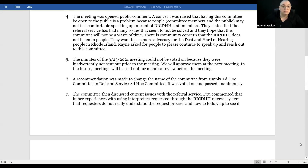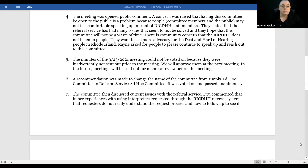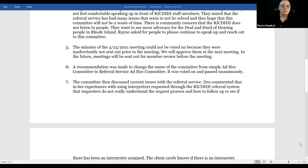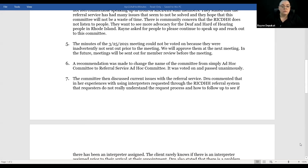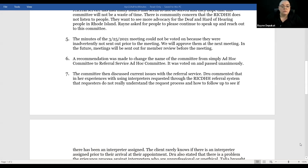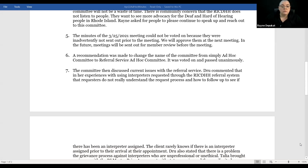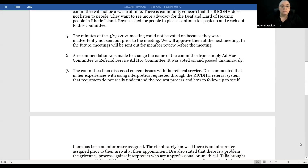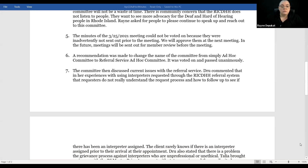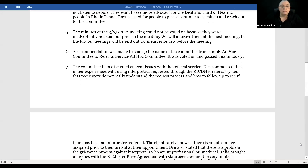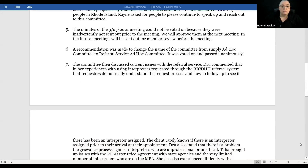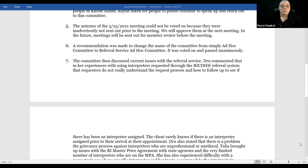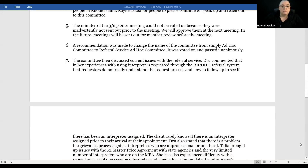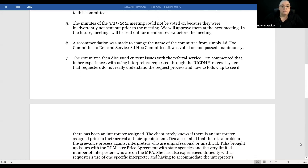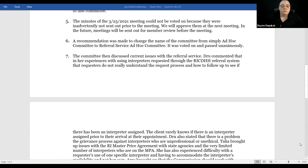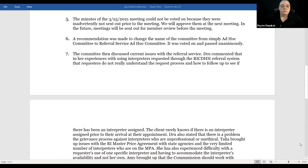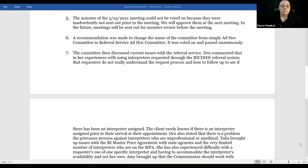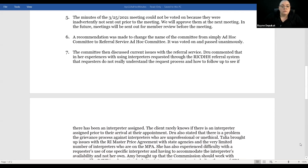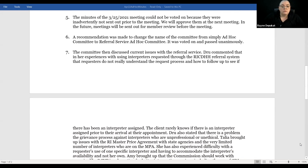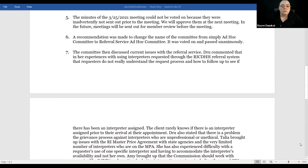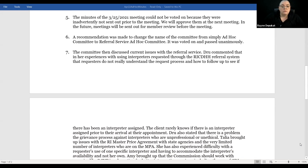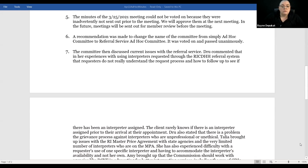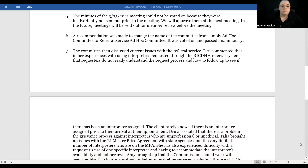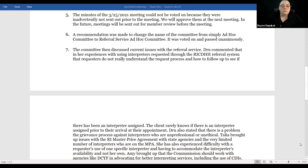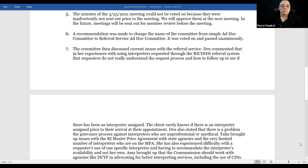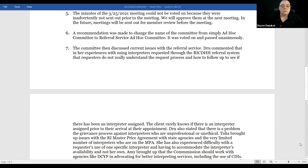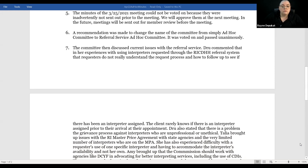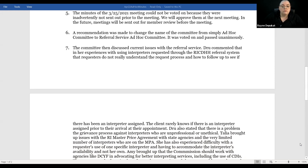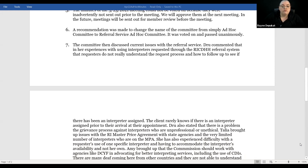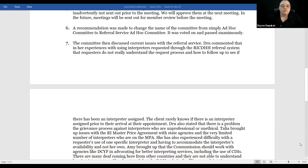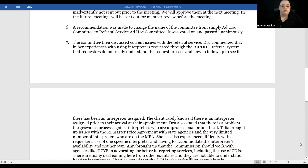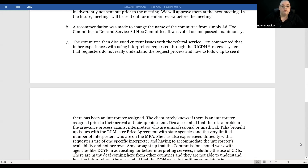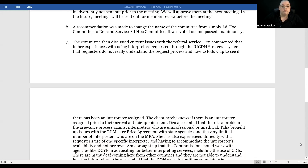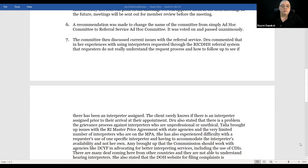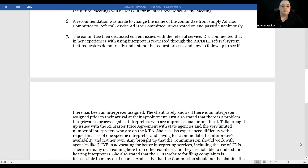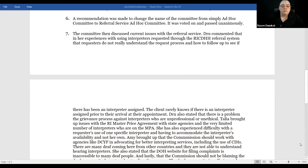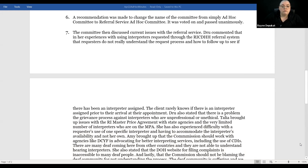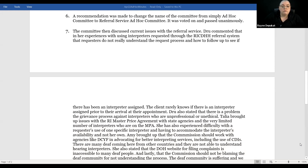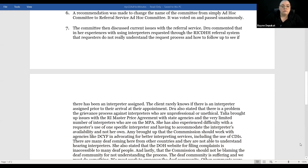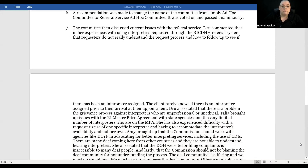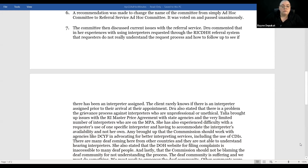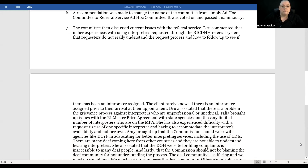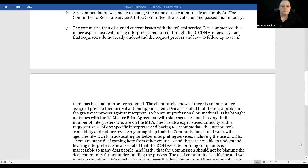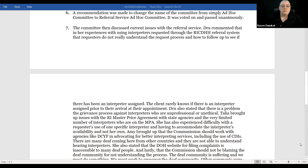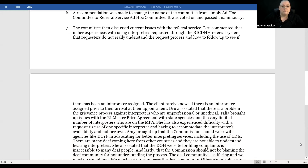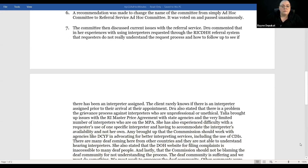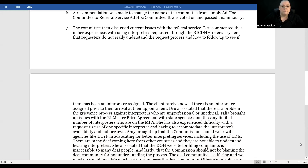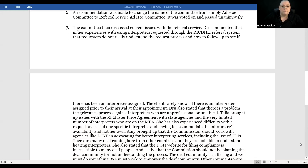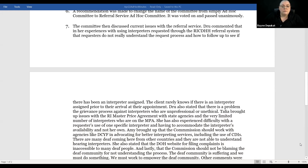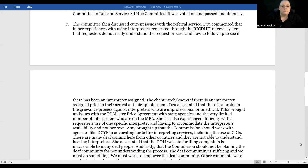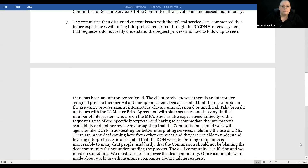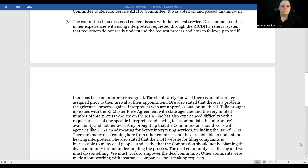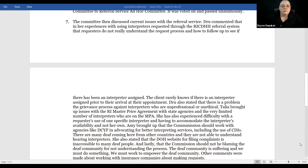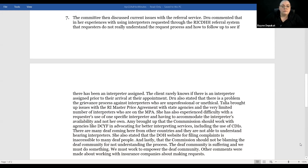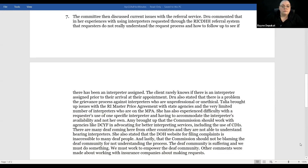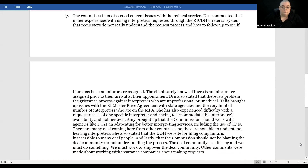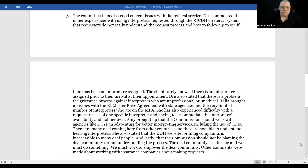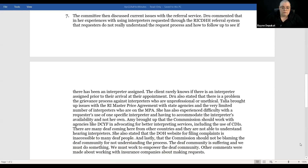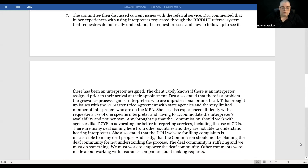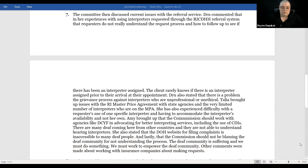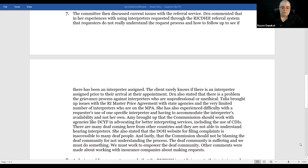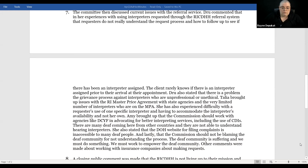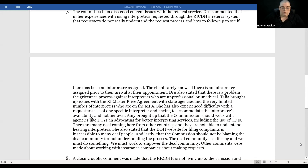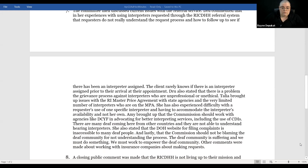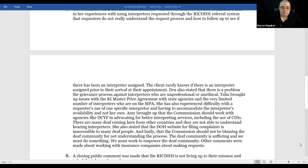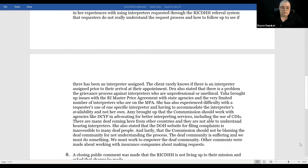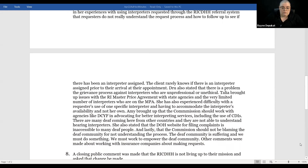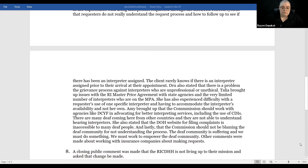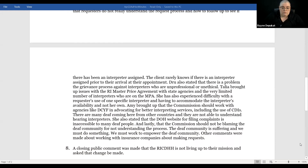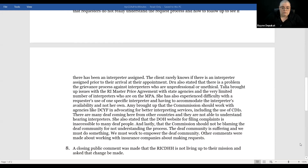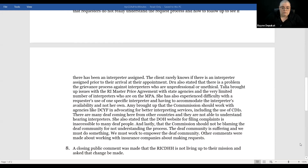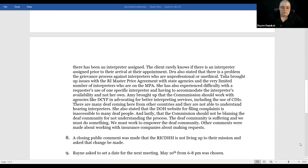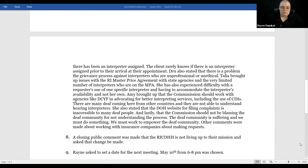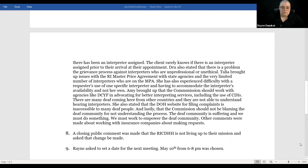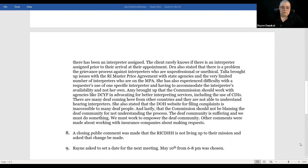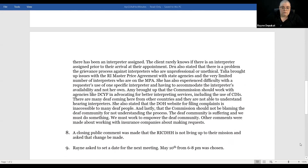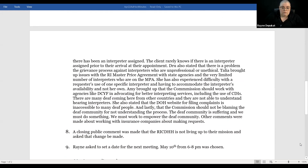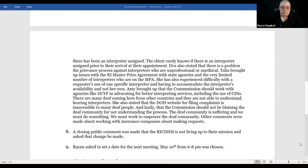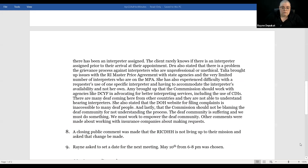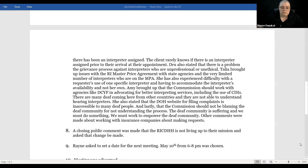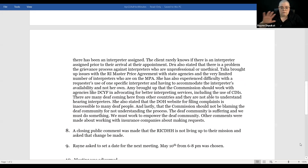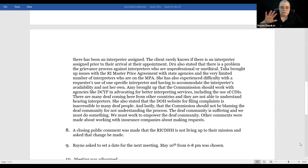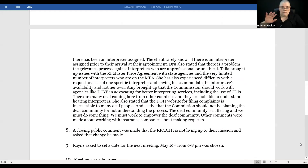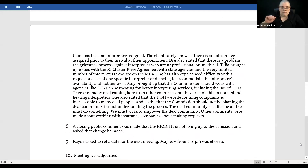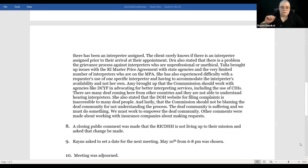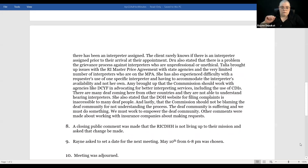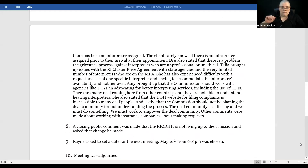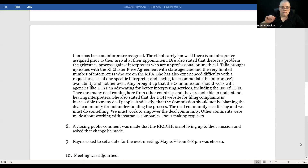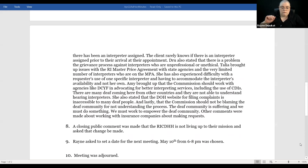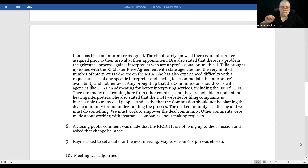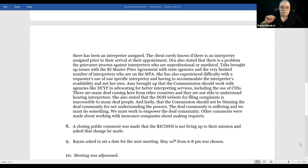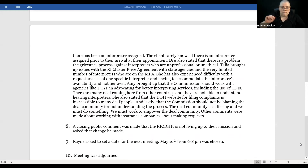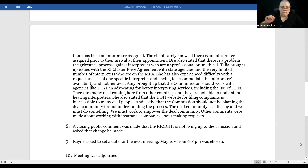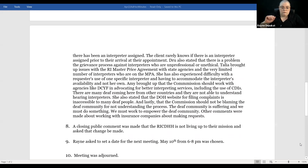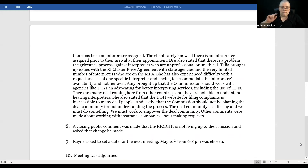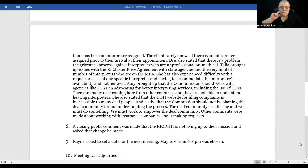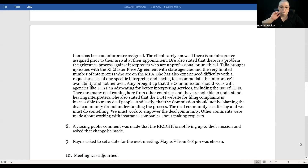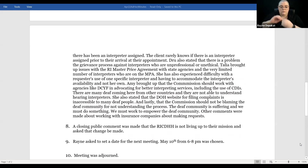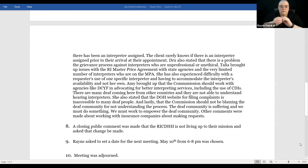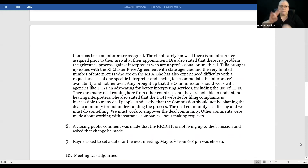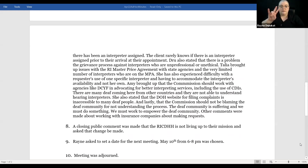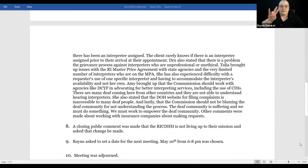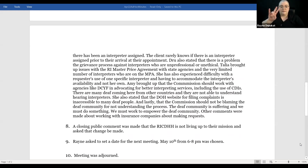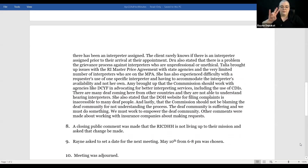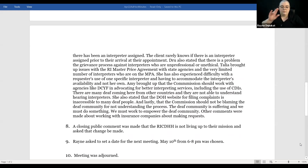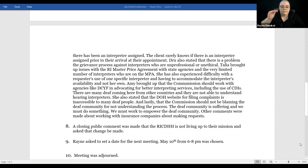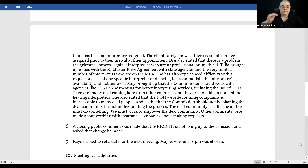Good.